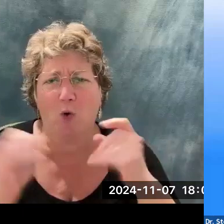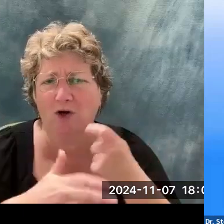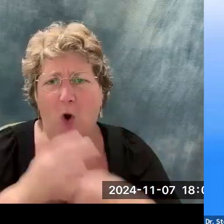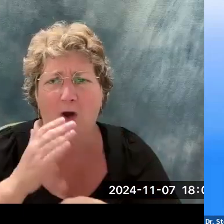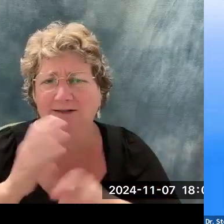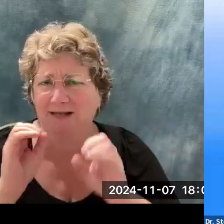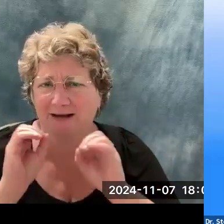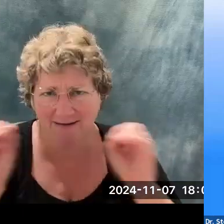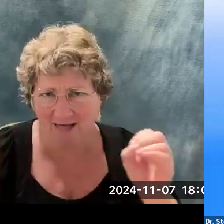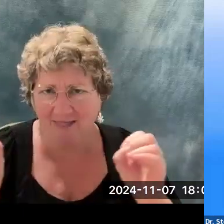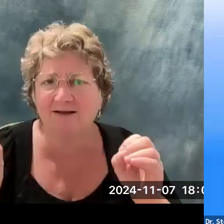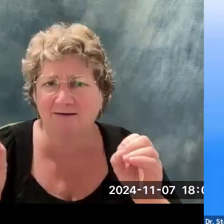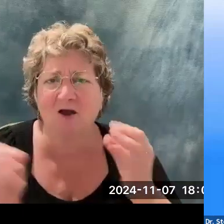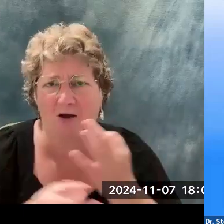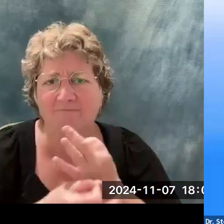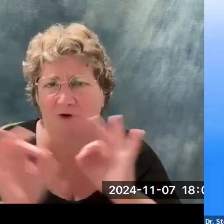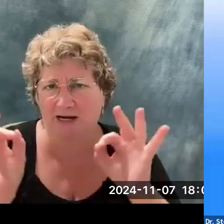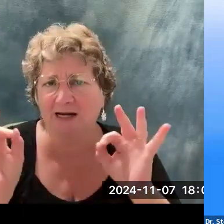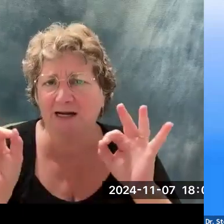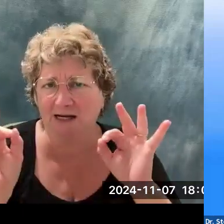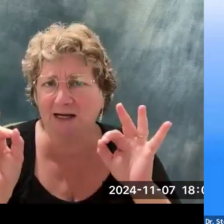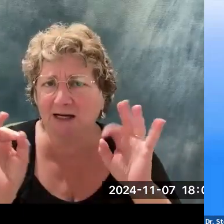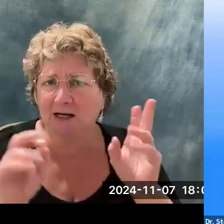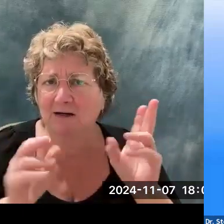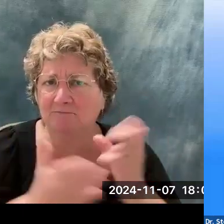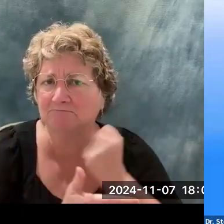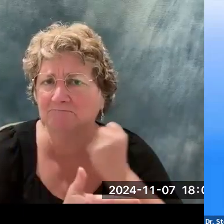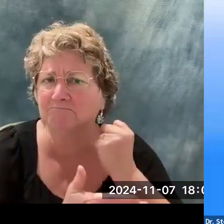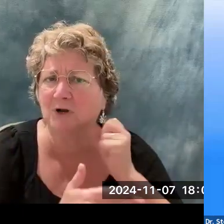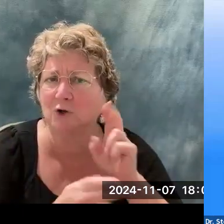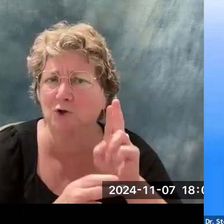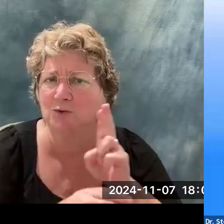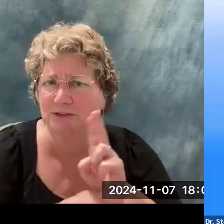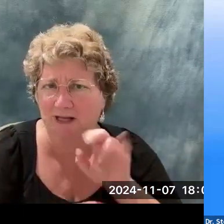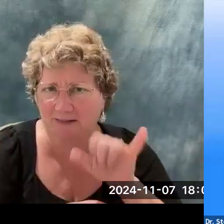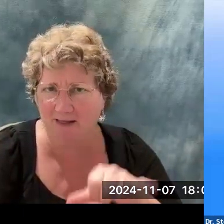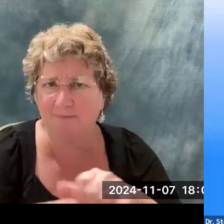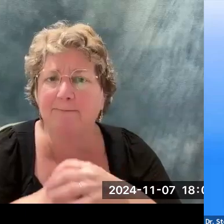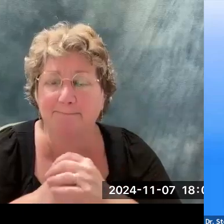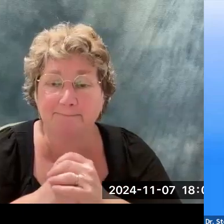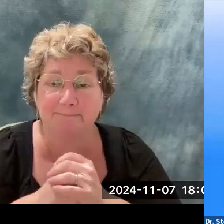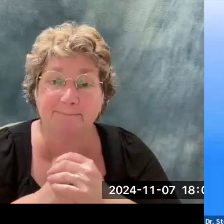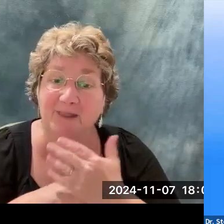crisis teams. Thank you. So in the chat, you will